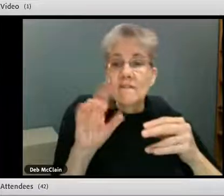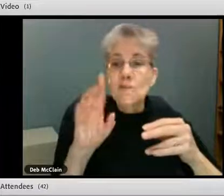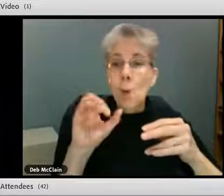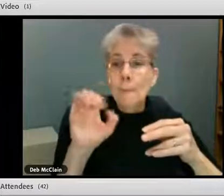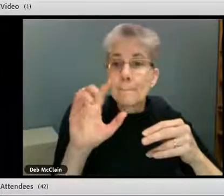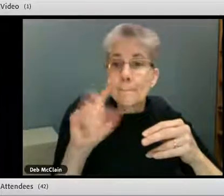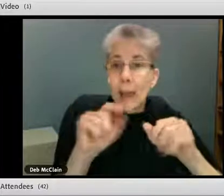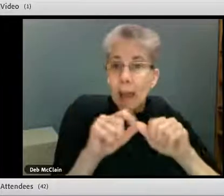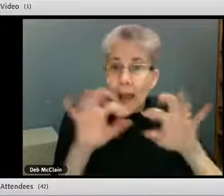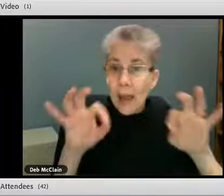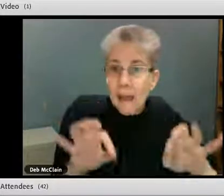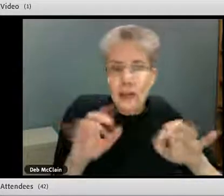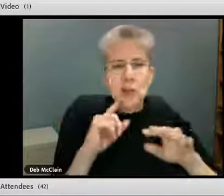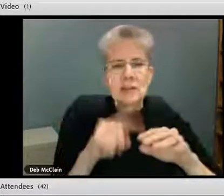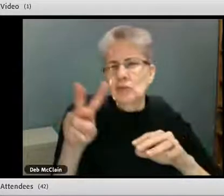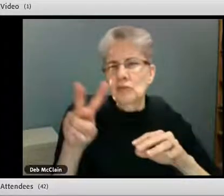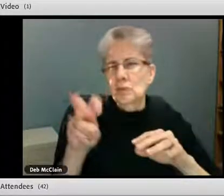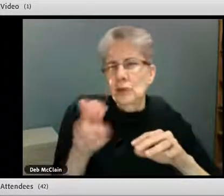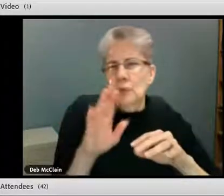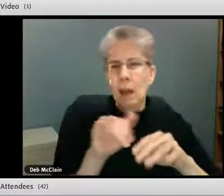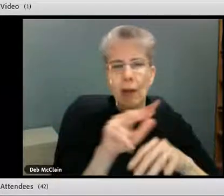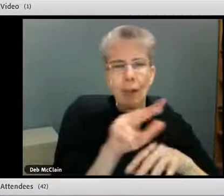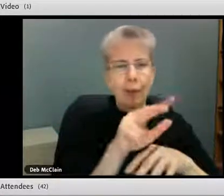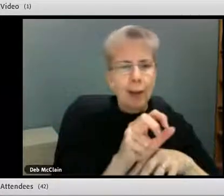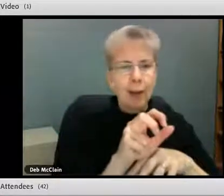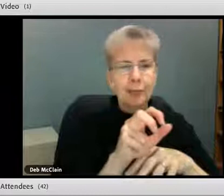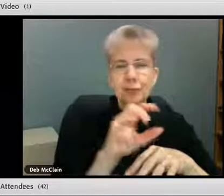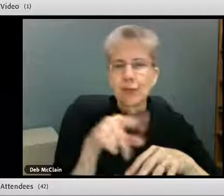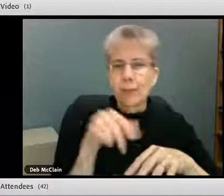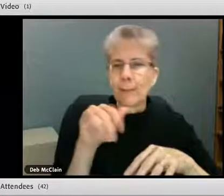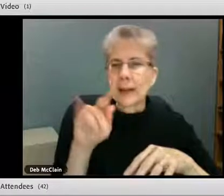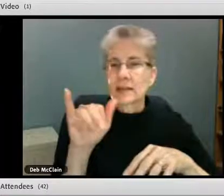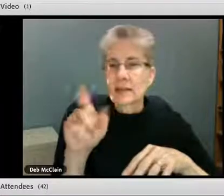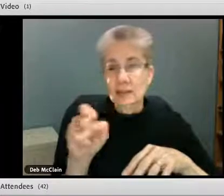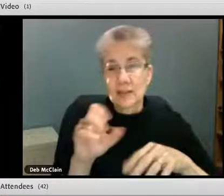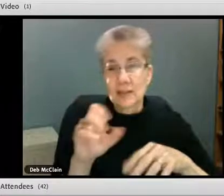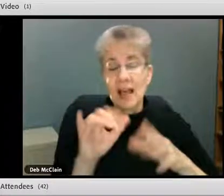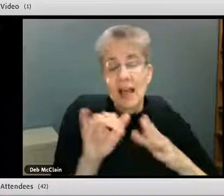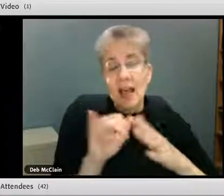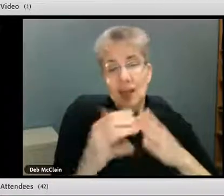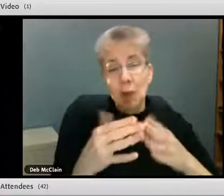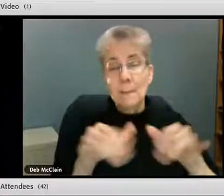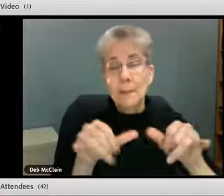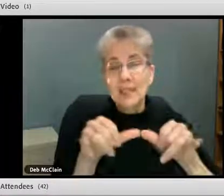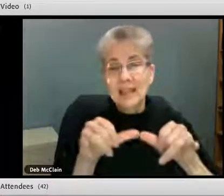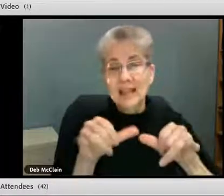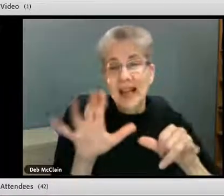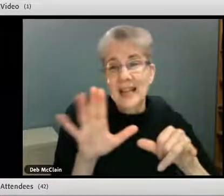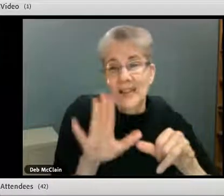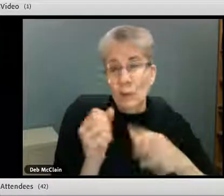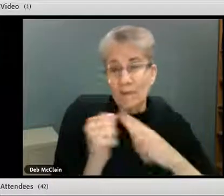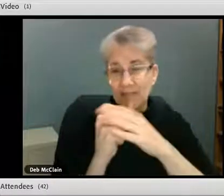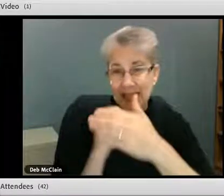by 300 pixels. 200 by 300 pixels is probably about the size of your fist. So if that image works for you, if you're sharing it